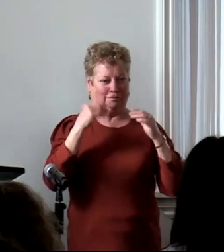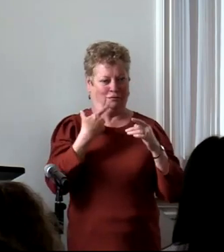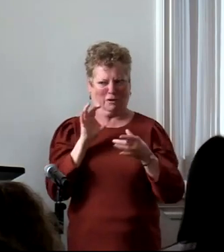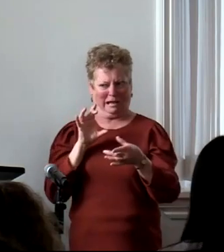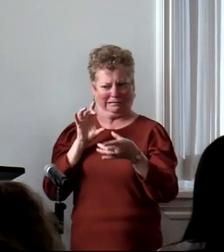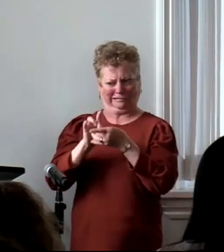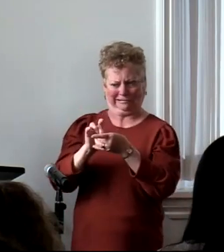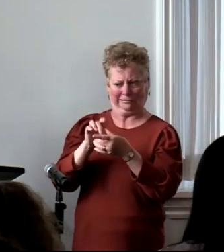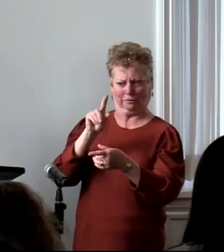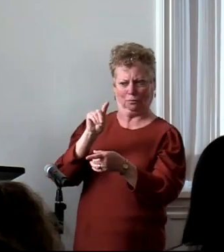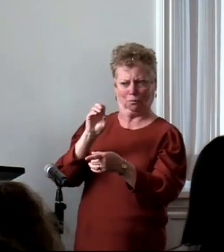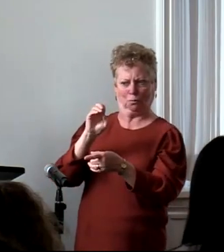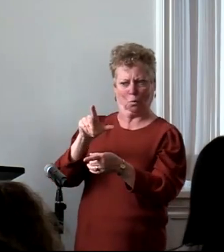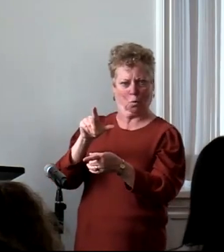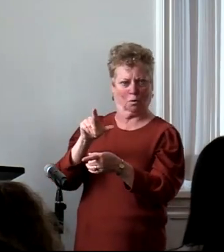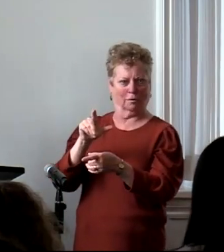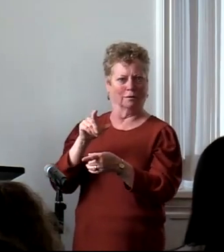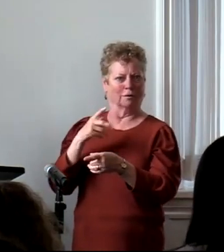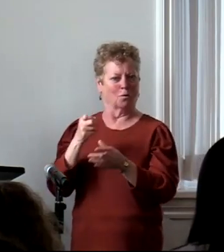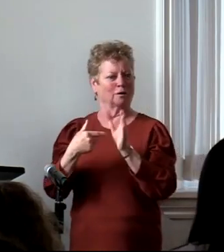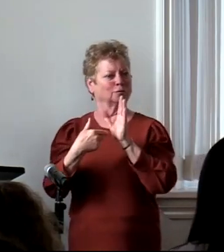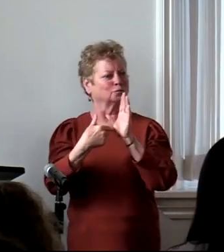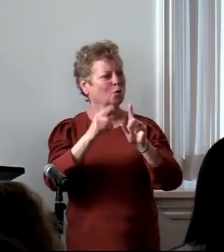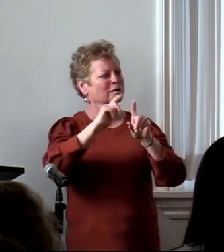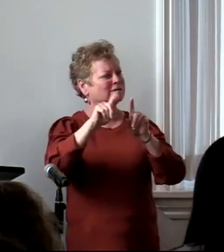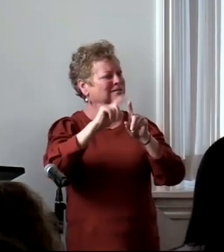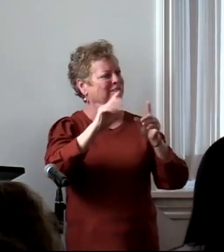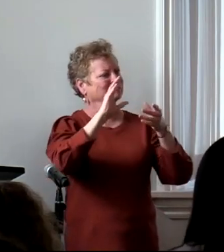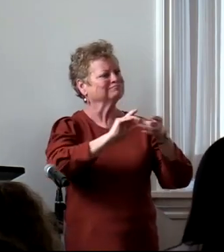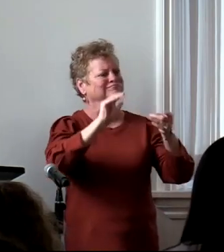that is intended show you the stories that are emerging for us